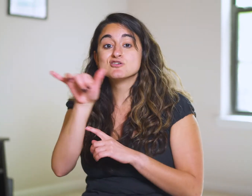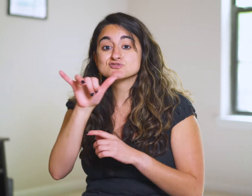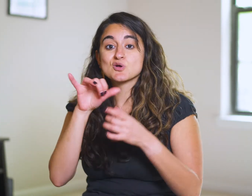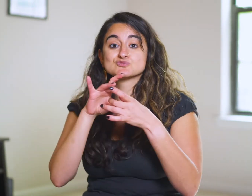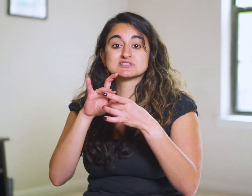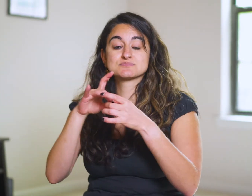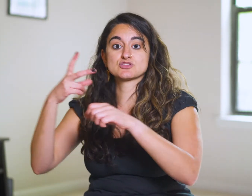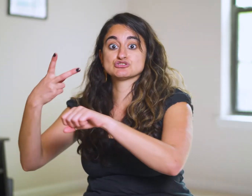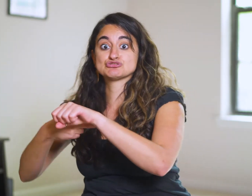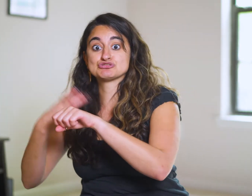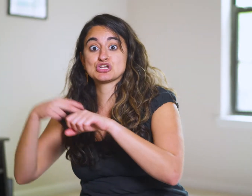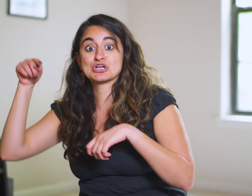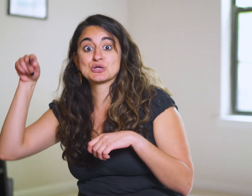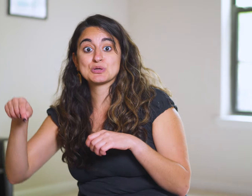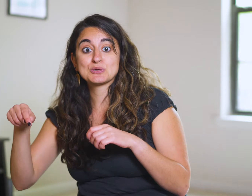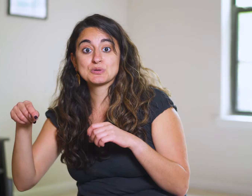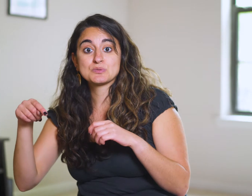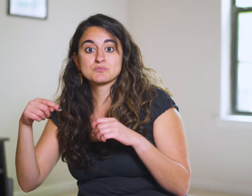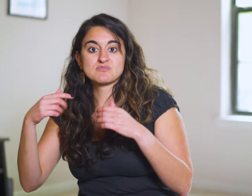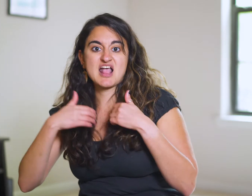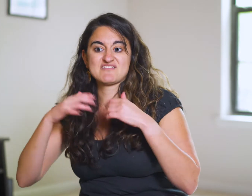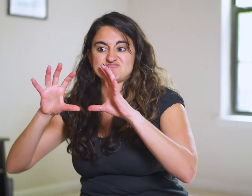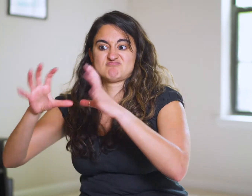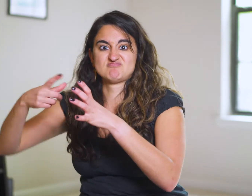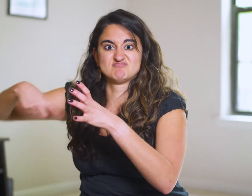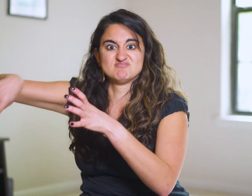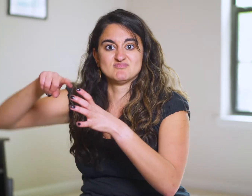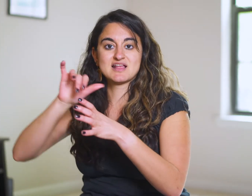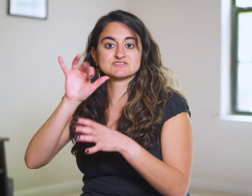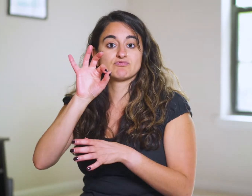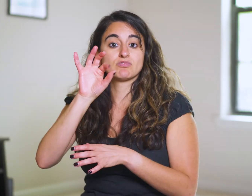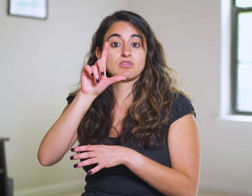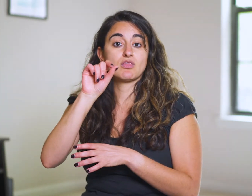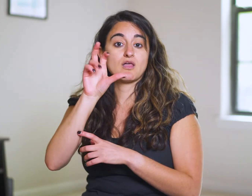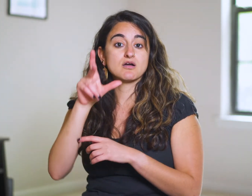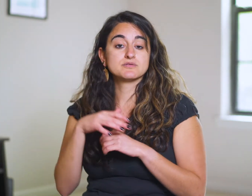but also the relationship the sheep have as a flock.